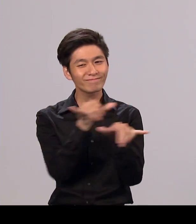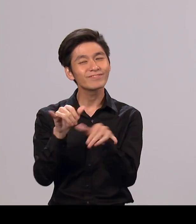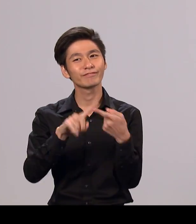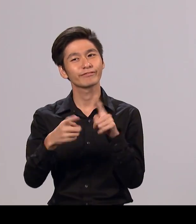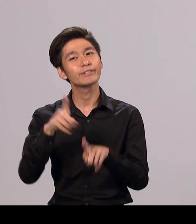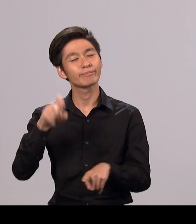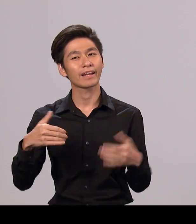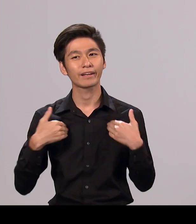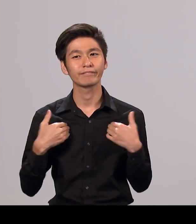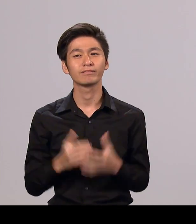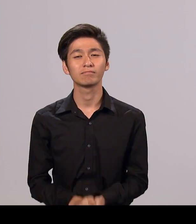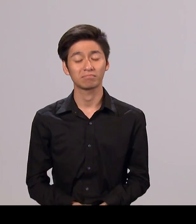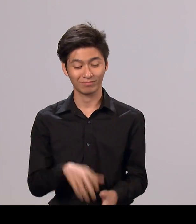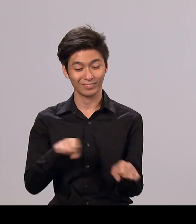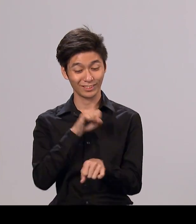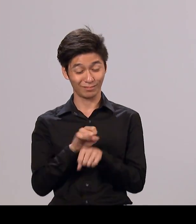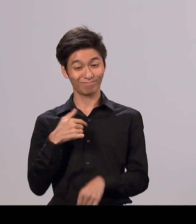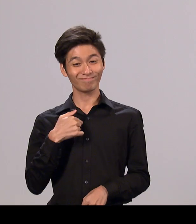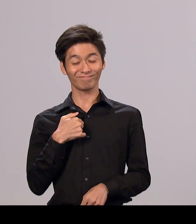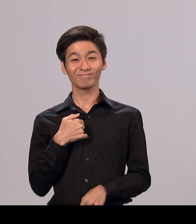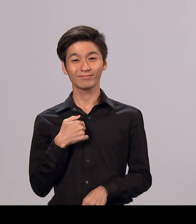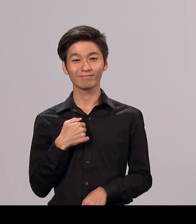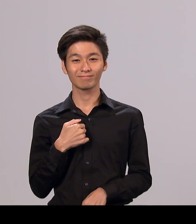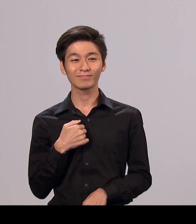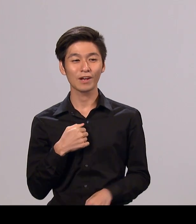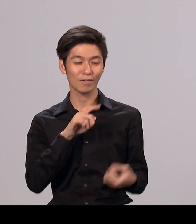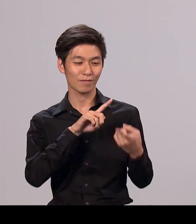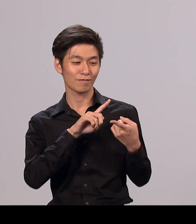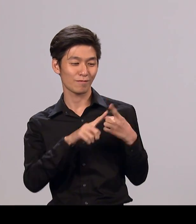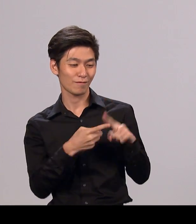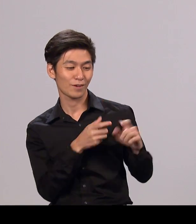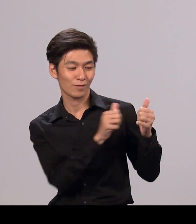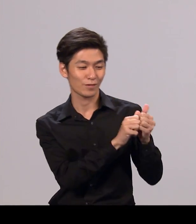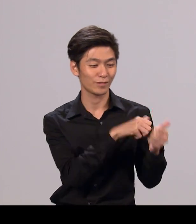Among America's circles of friends, and also among China’s circle of friends.